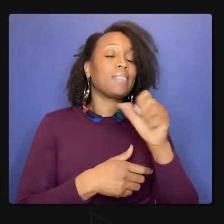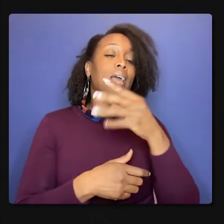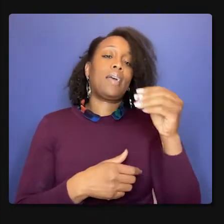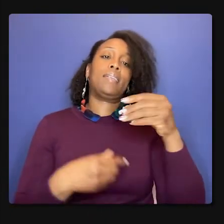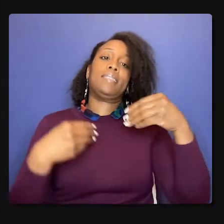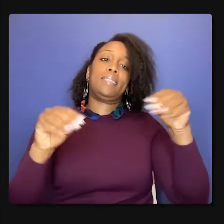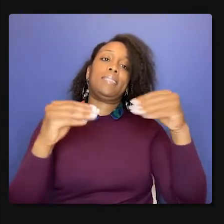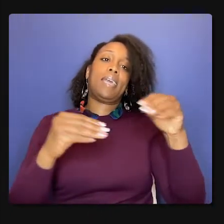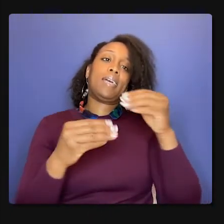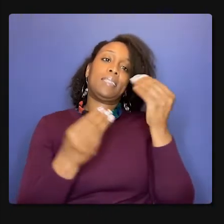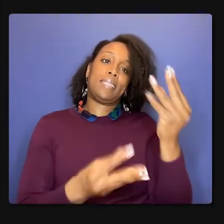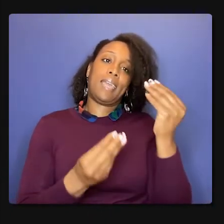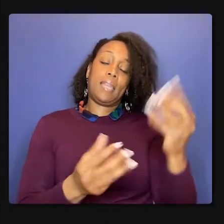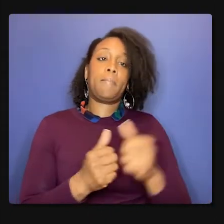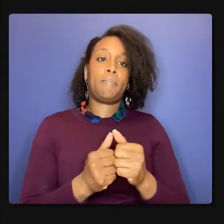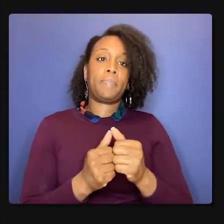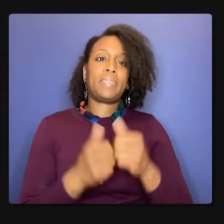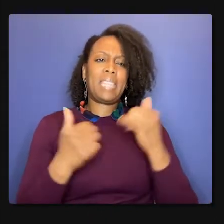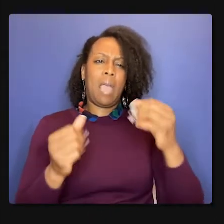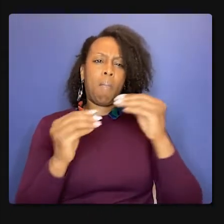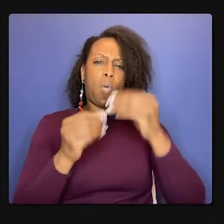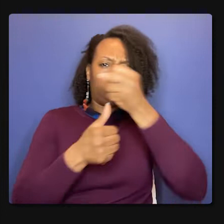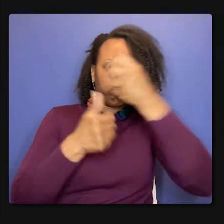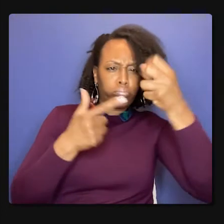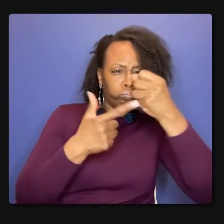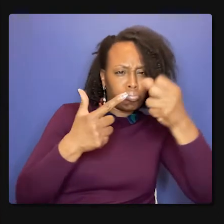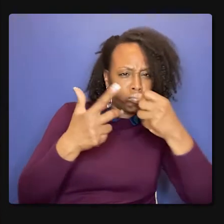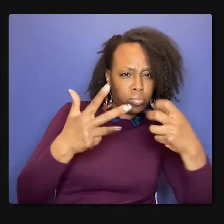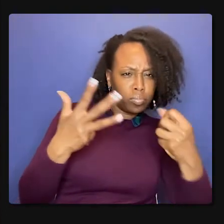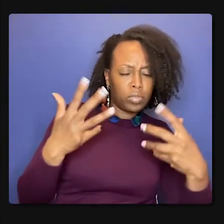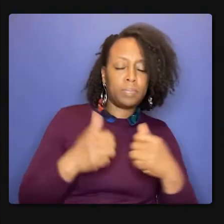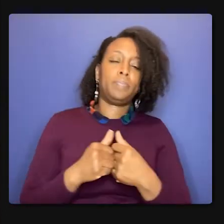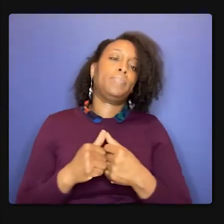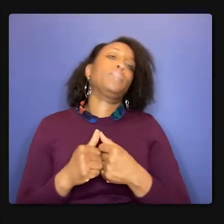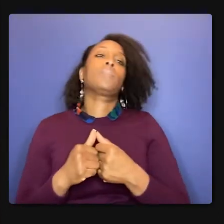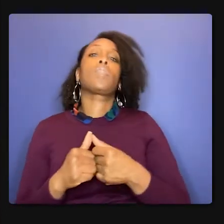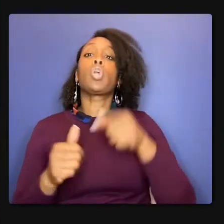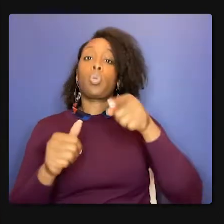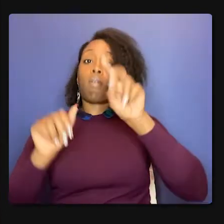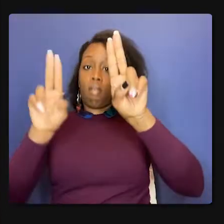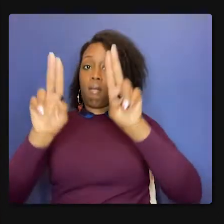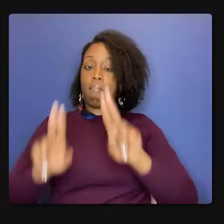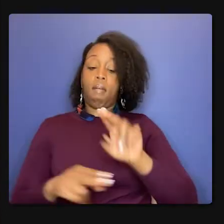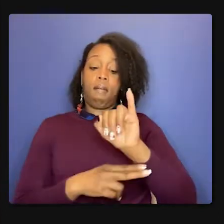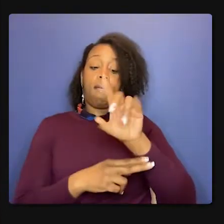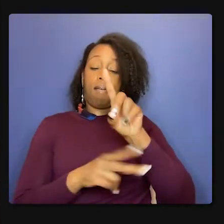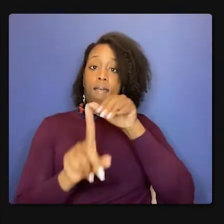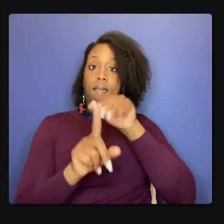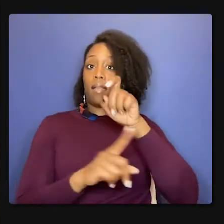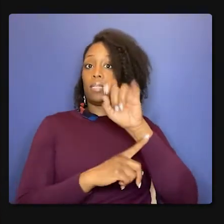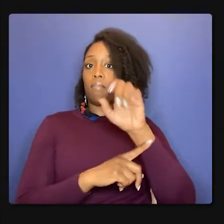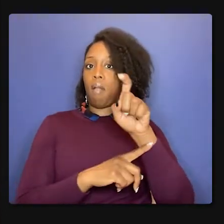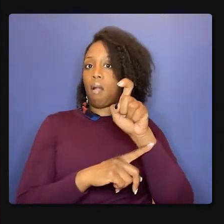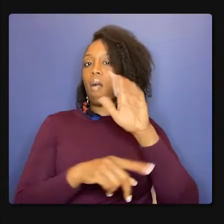Let's discuss each of these steps in a little more detail. You can apply to ID@Xbox online, and it's entirely free.